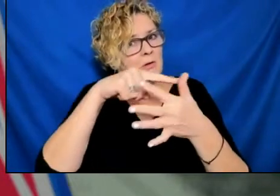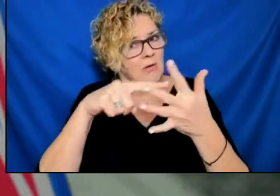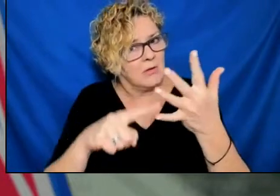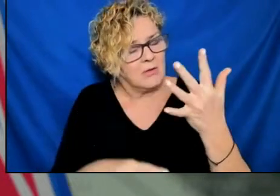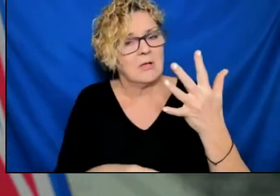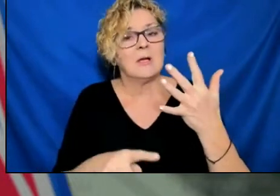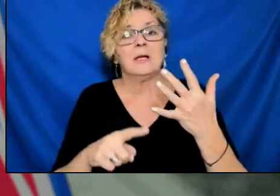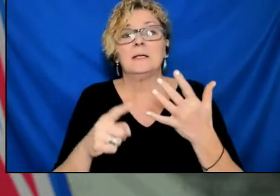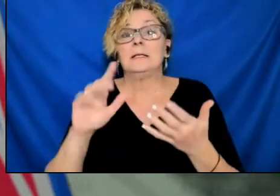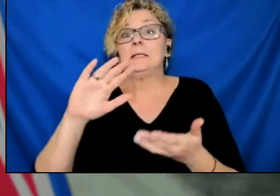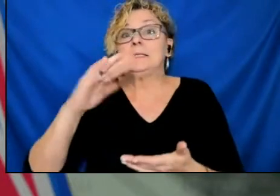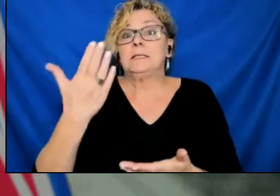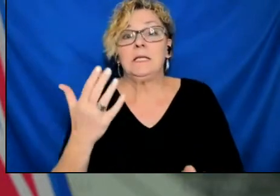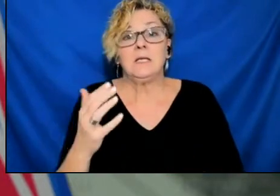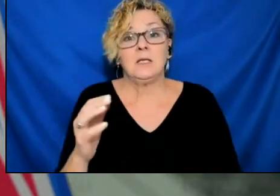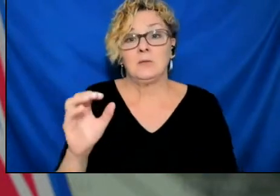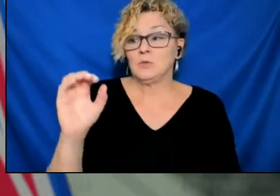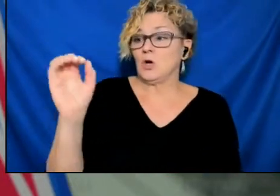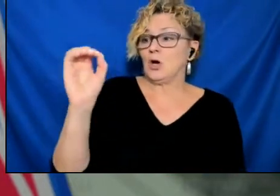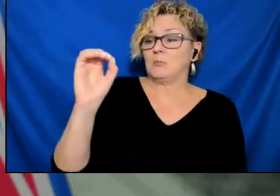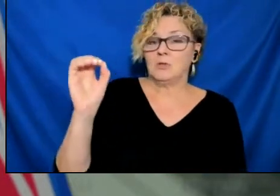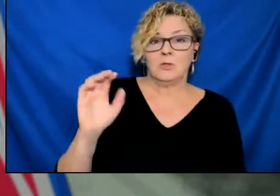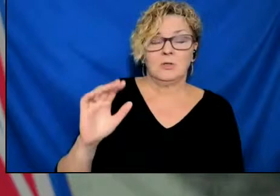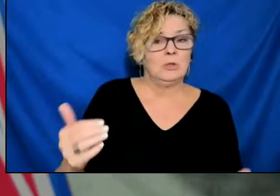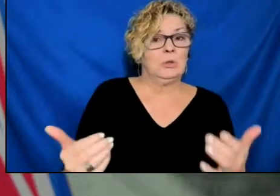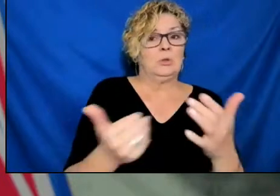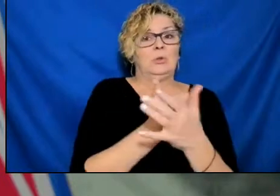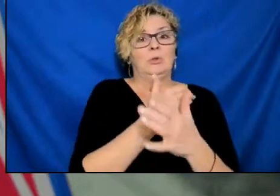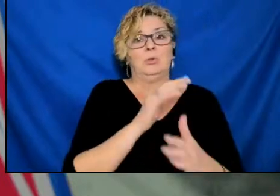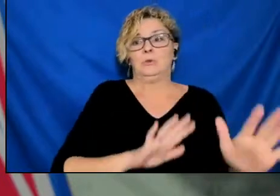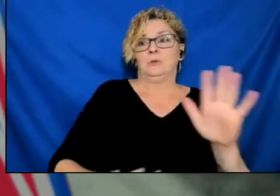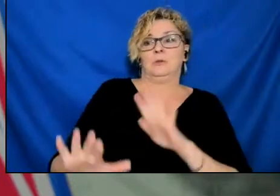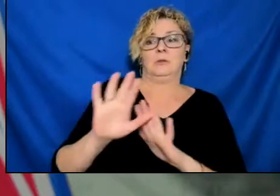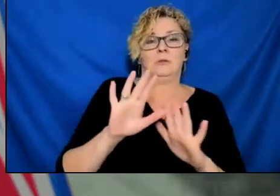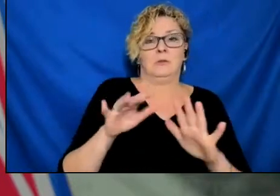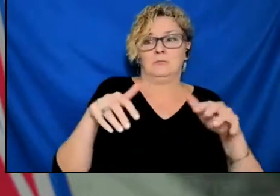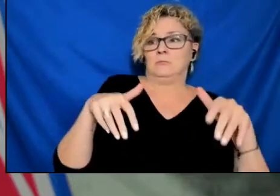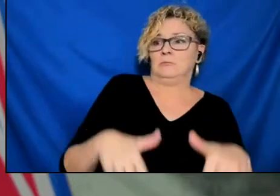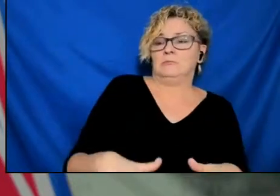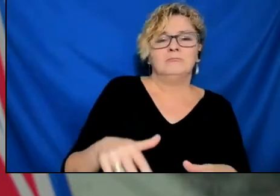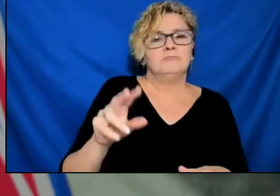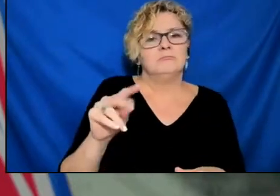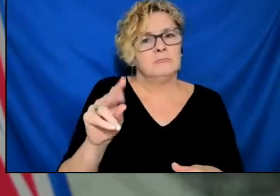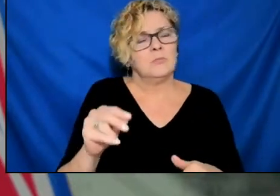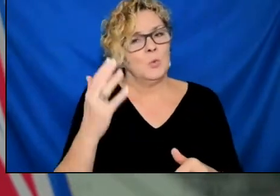the Omicron variant of concern, and yet it's the case. Getting vaccinated, getting our